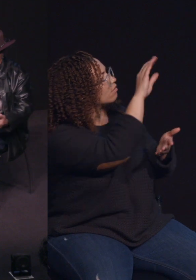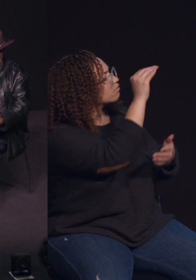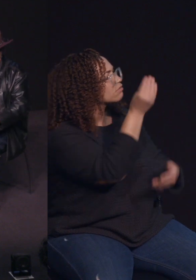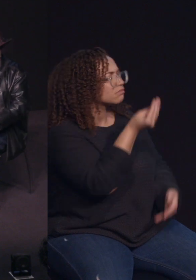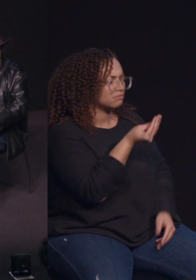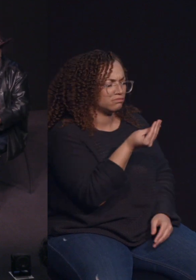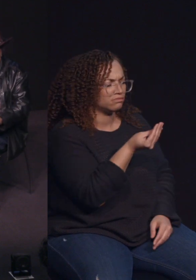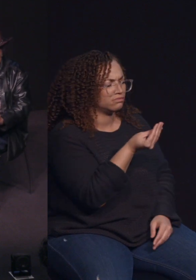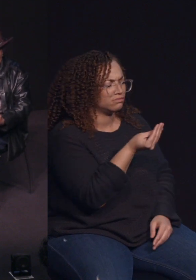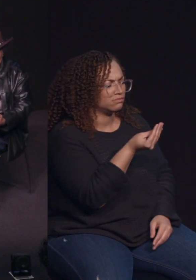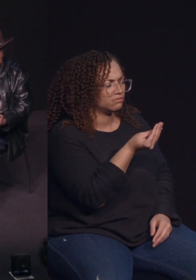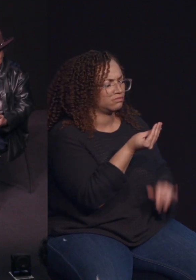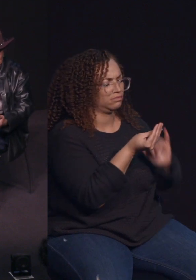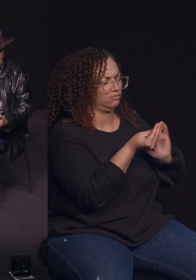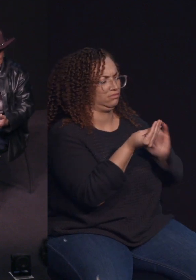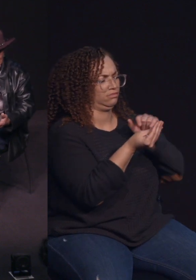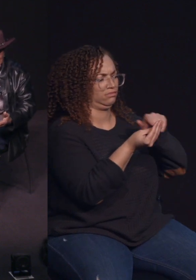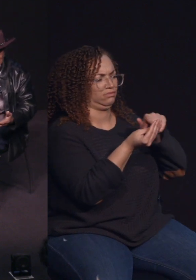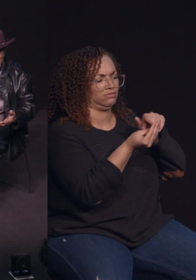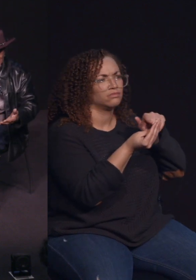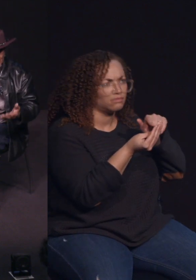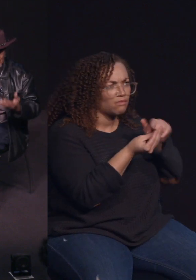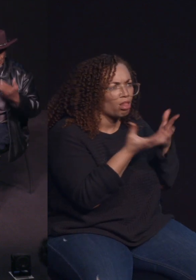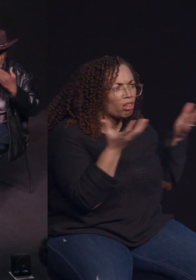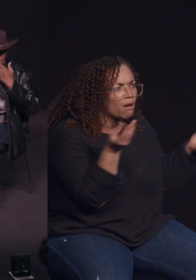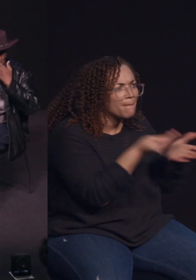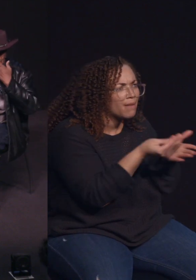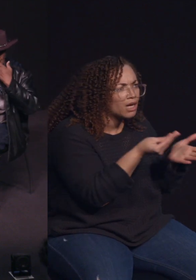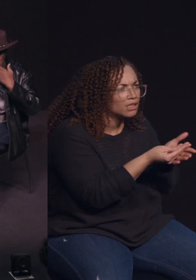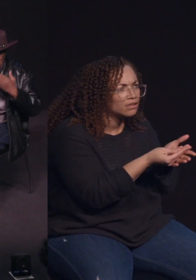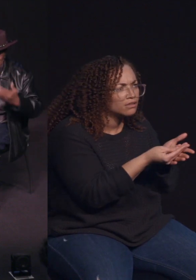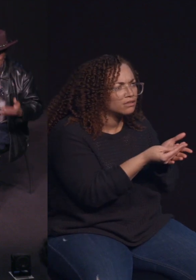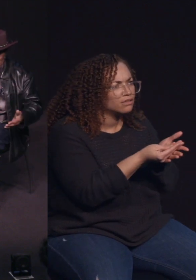This was a larger figure. Well, you know, and I didn't have to figure.